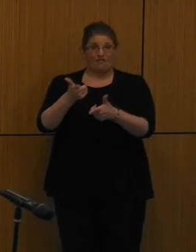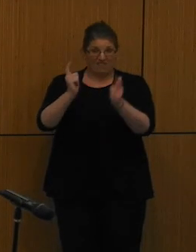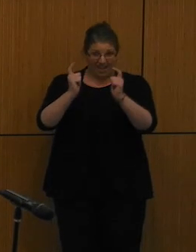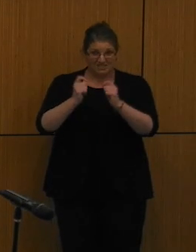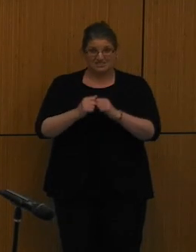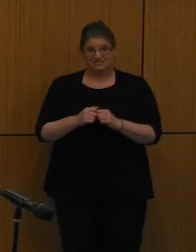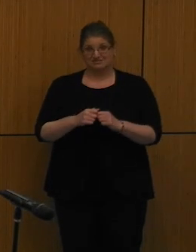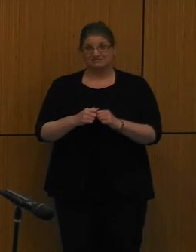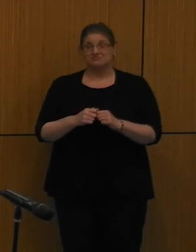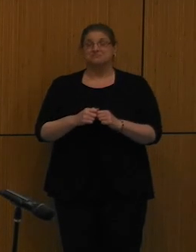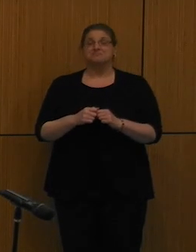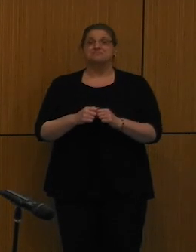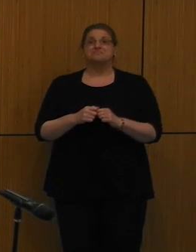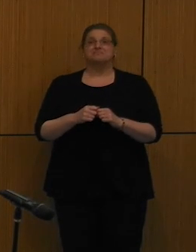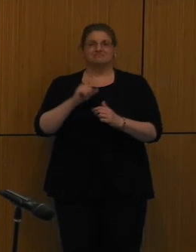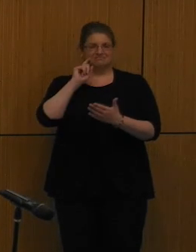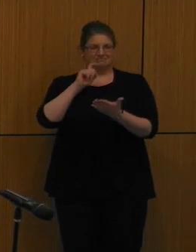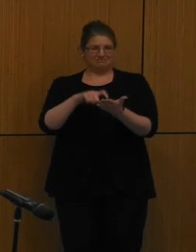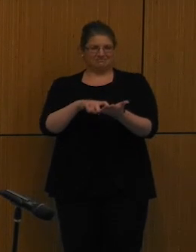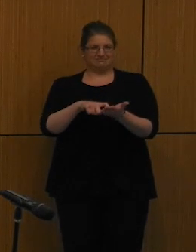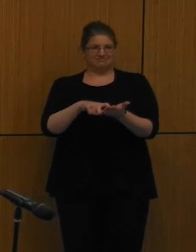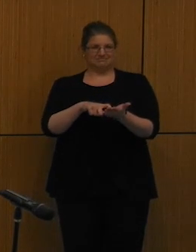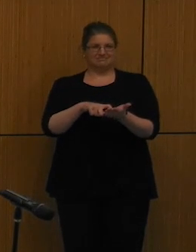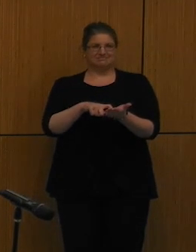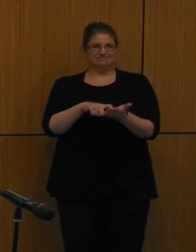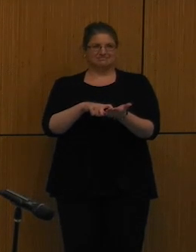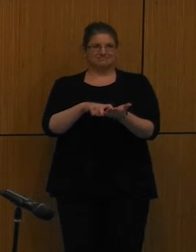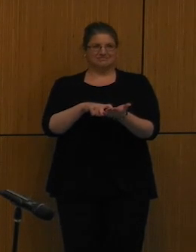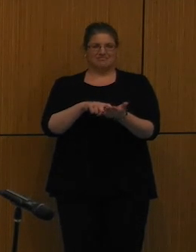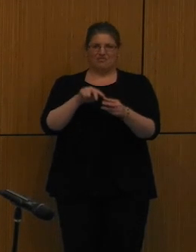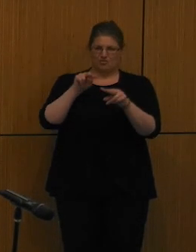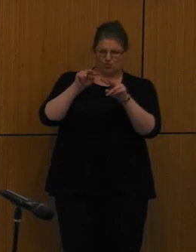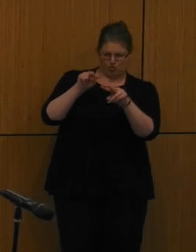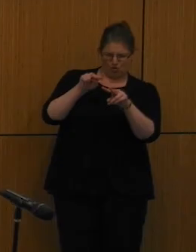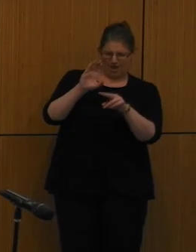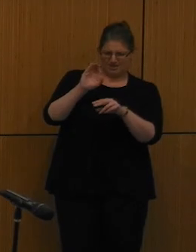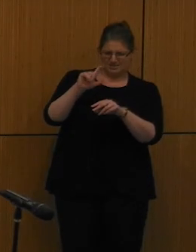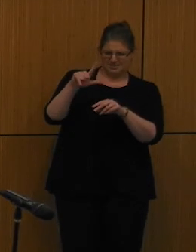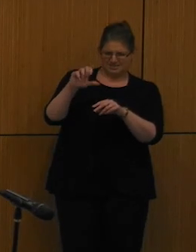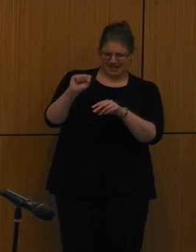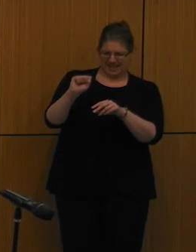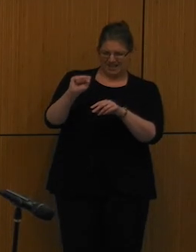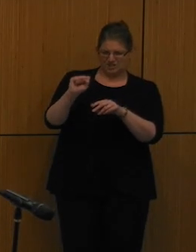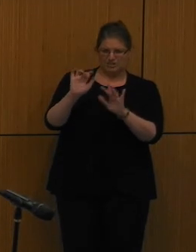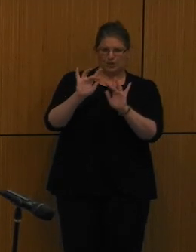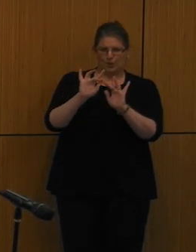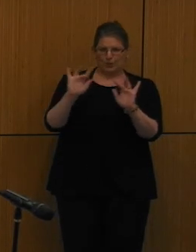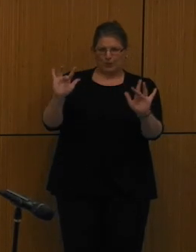And notice that, I want you to look at the cells and how bare they are. So they're very elongated.